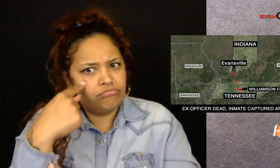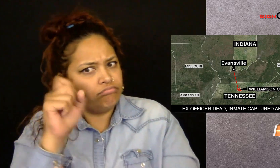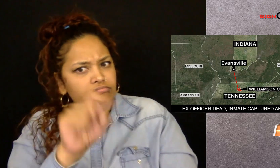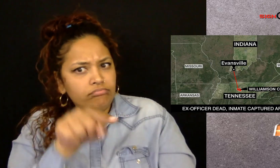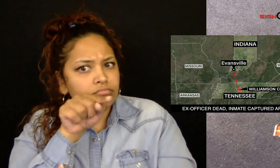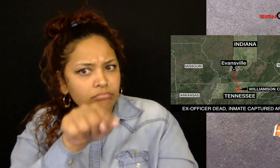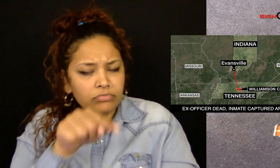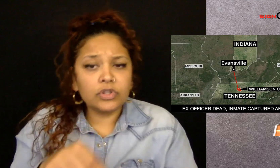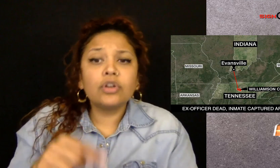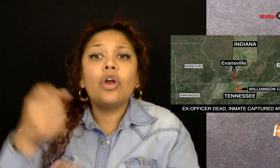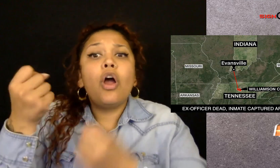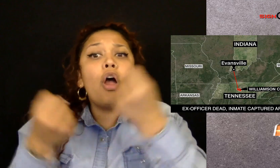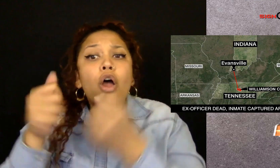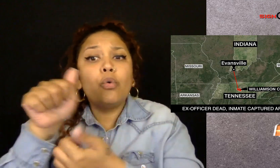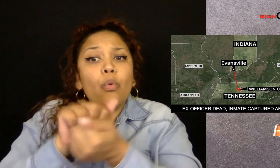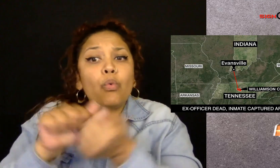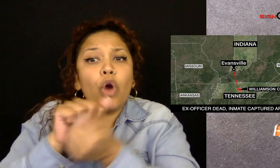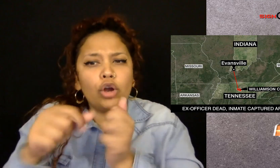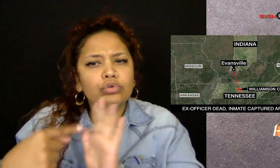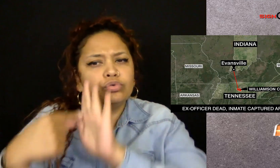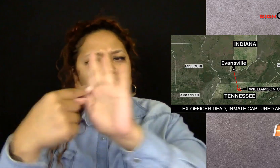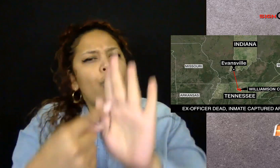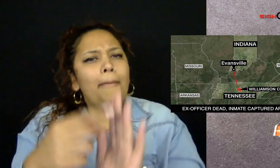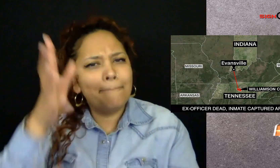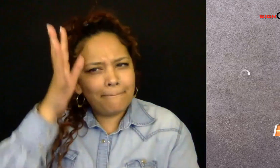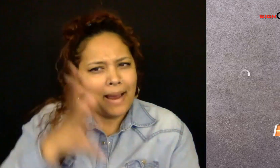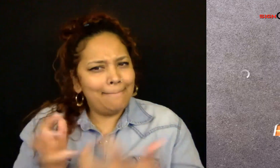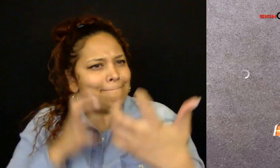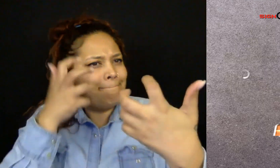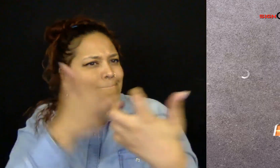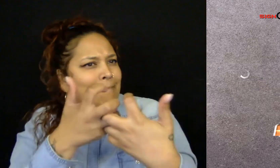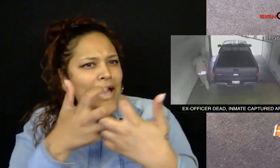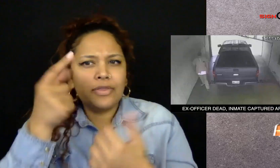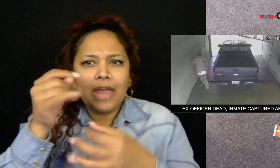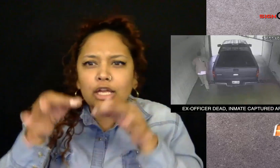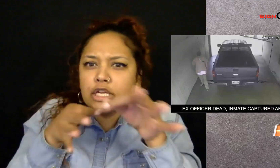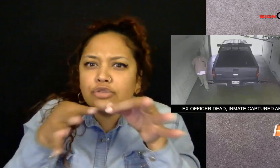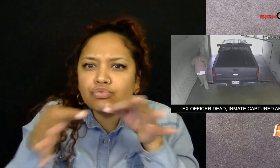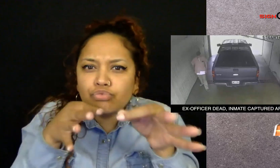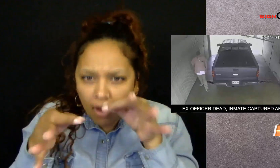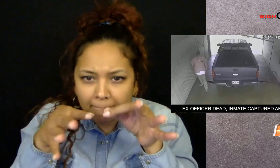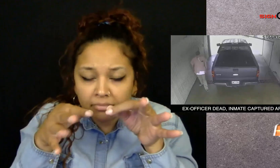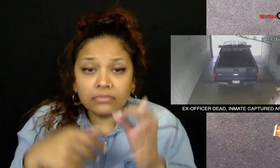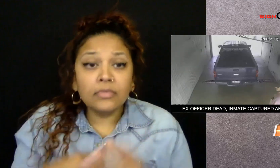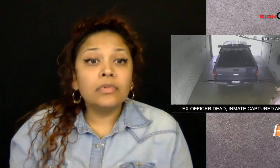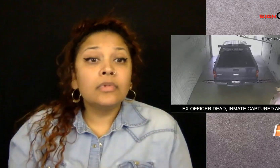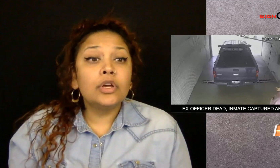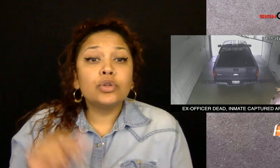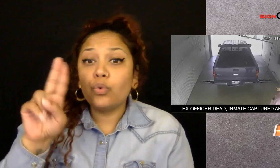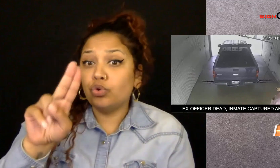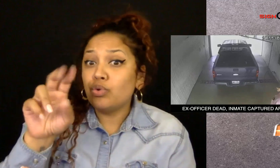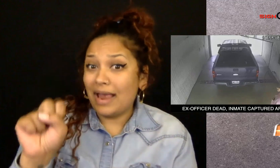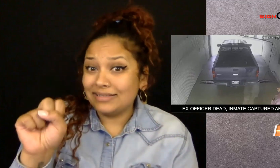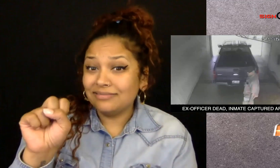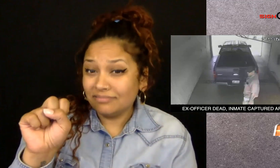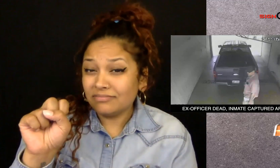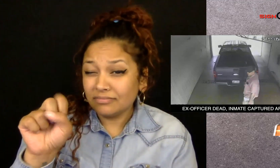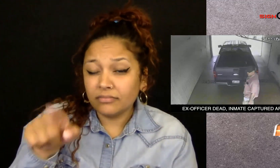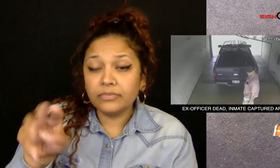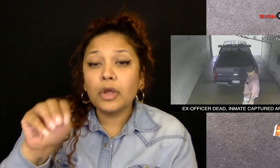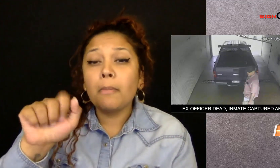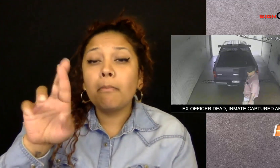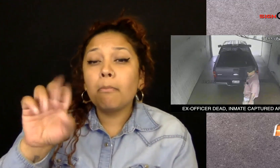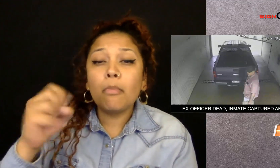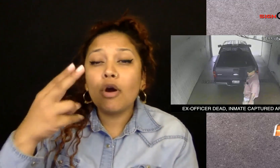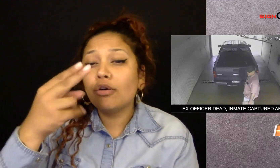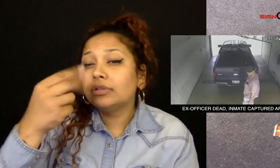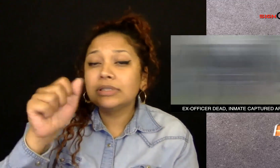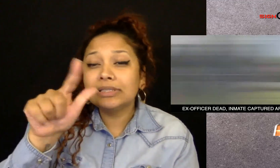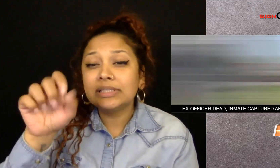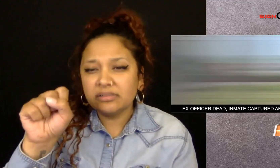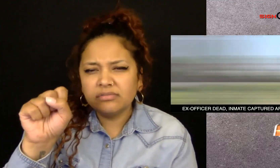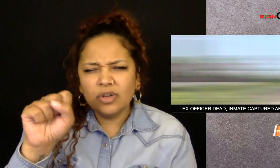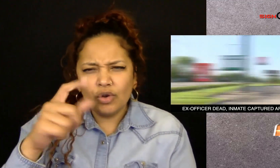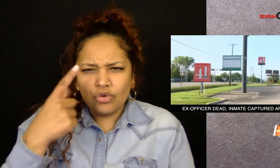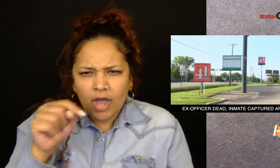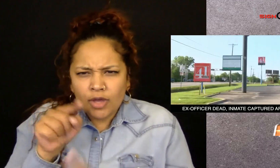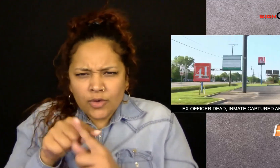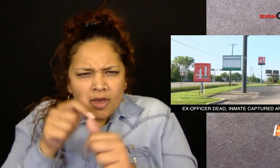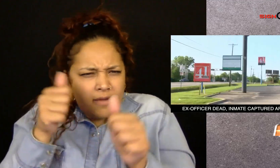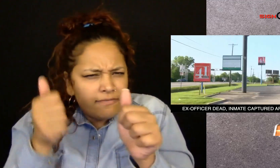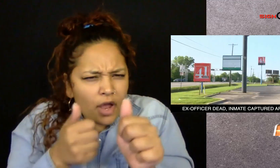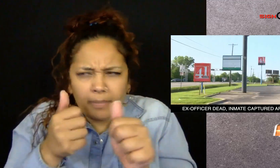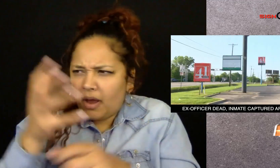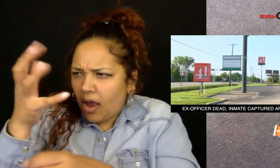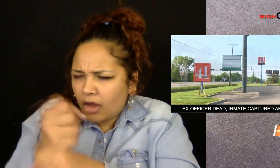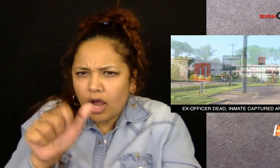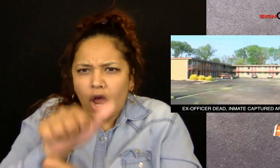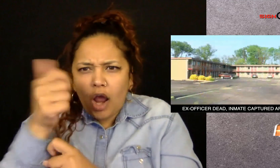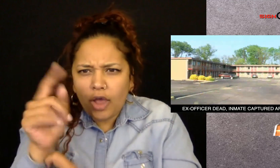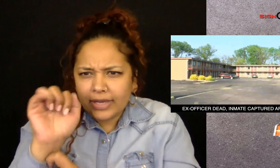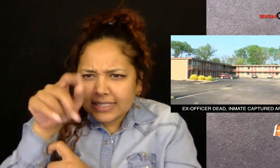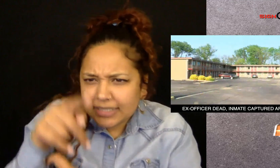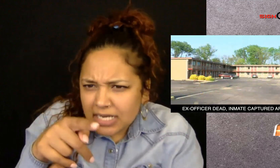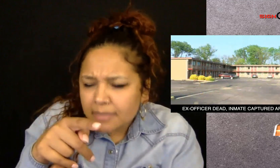video from the carwash showed a man matching Casey's description US marshals later followed